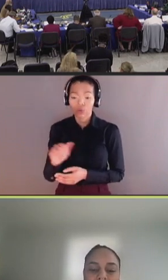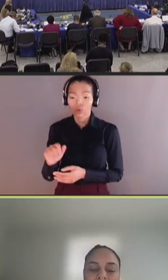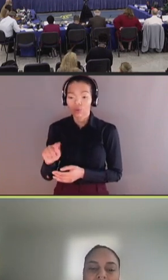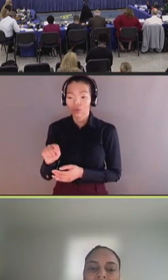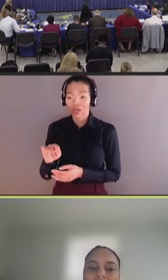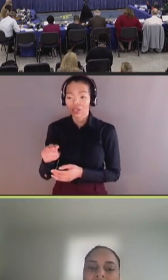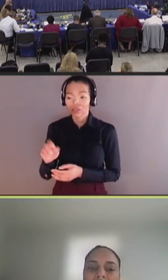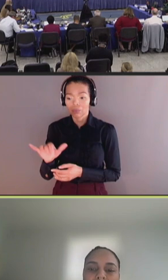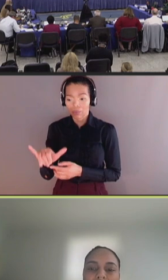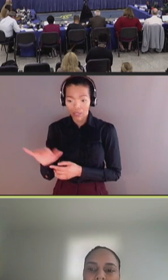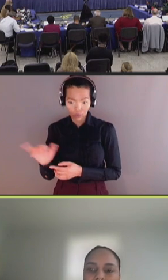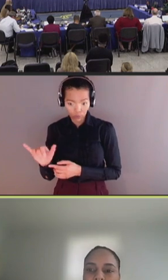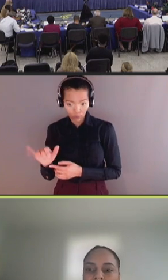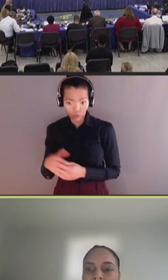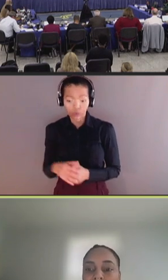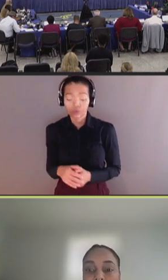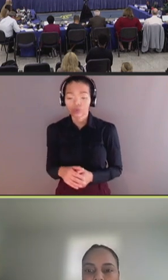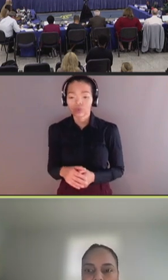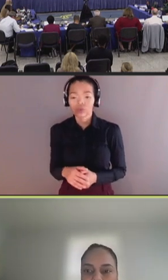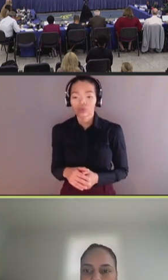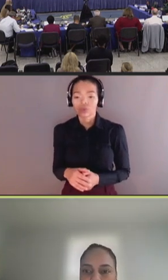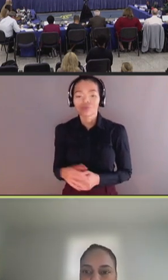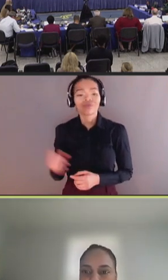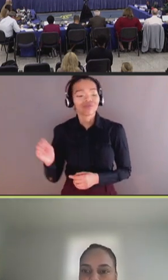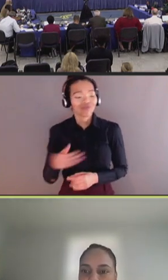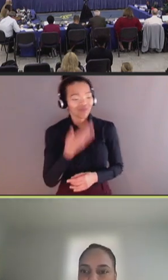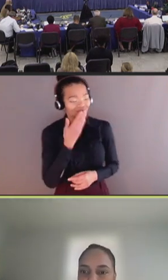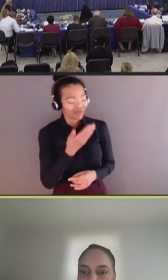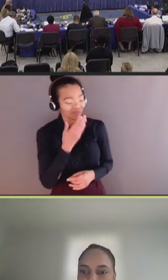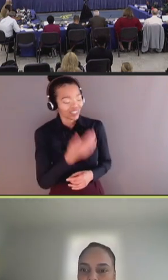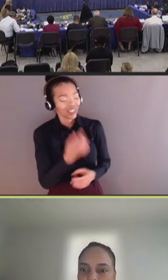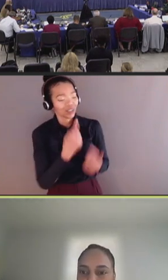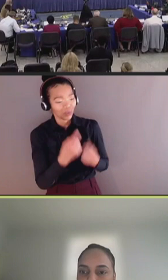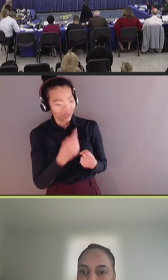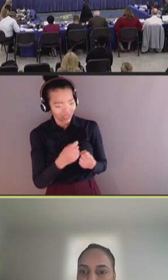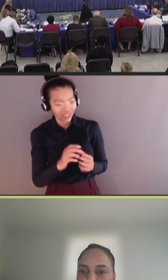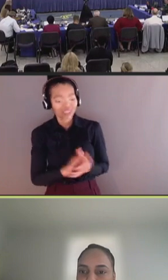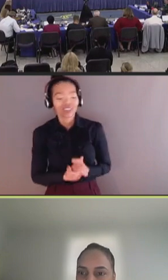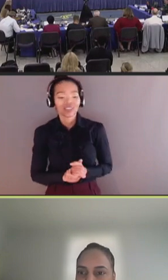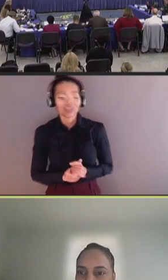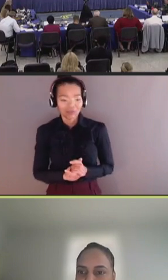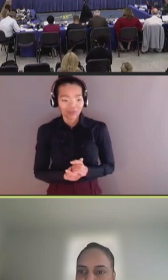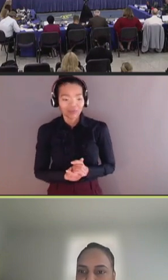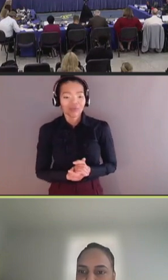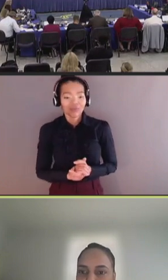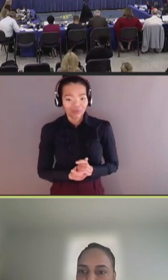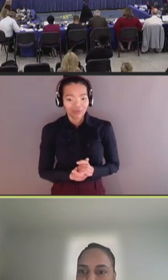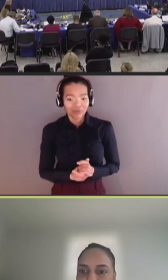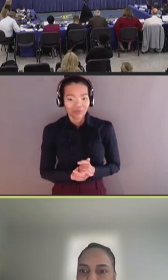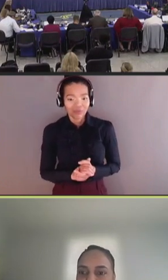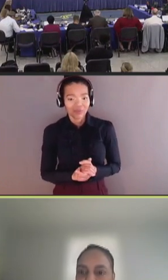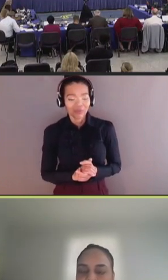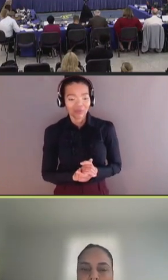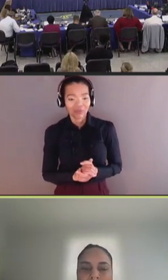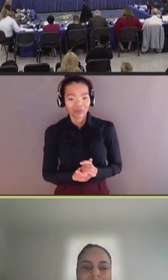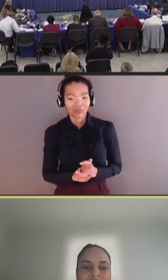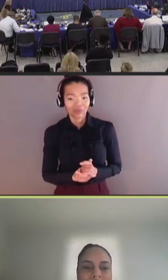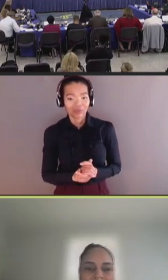May Malik: Yeah. Thank you for those questions. Just declined this -- who is calling me on Teams